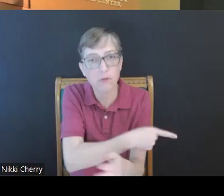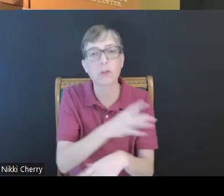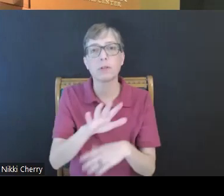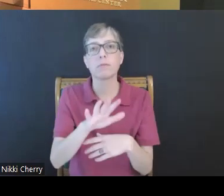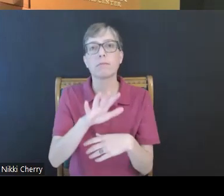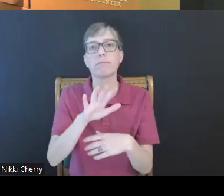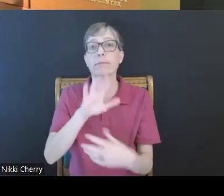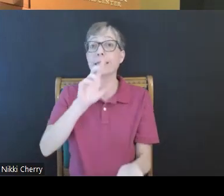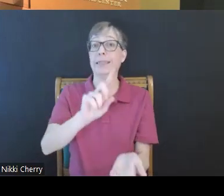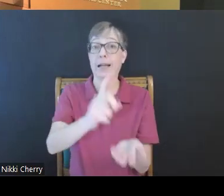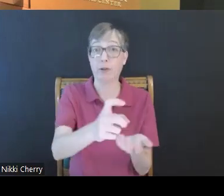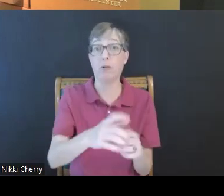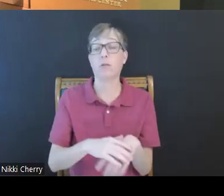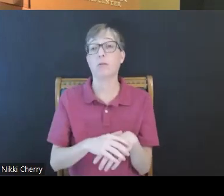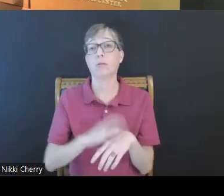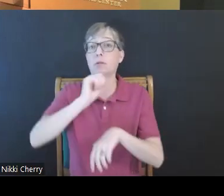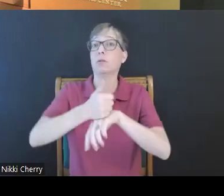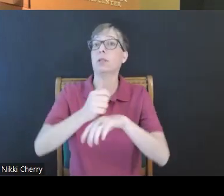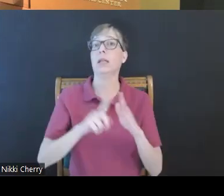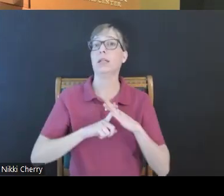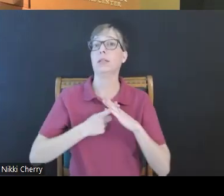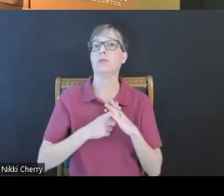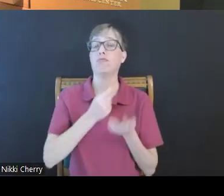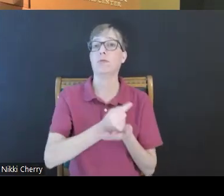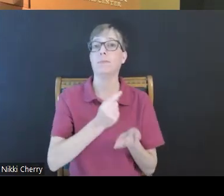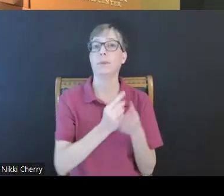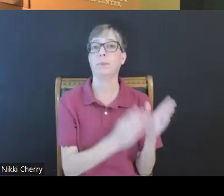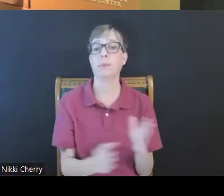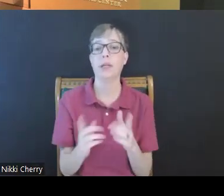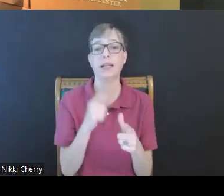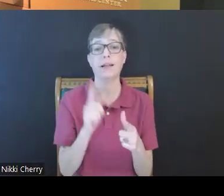treatment plan and then you wrap things up uh because you have another one of those coming